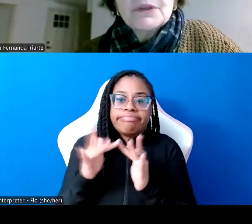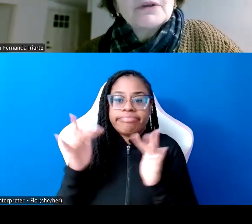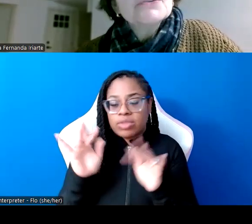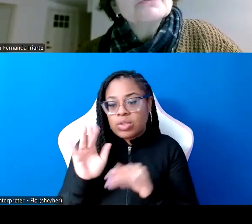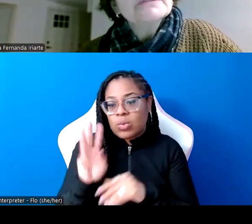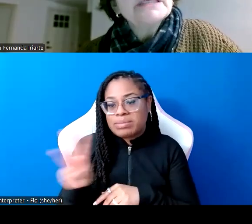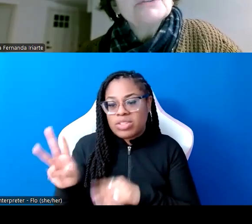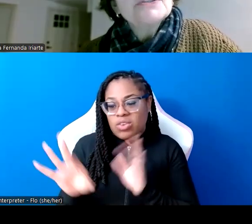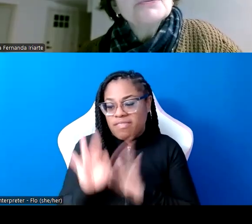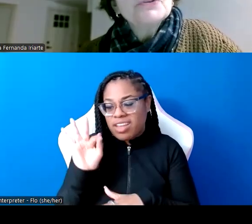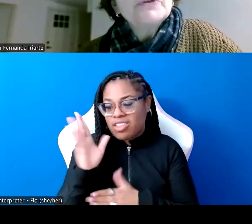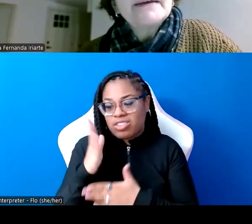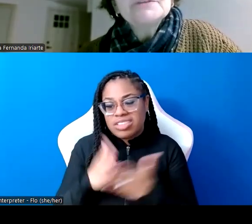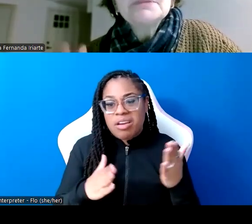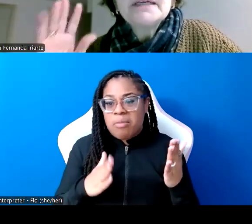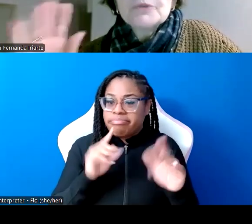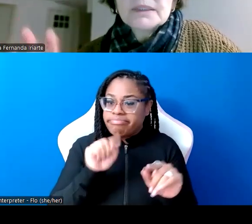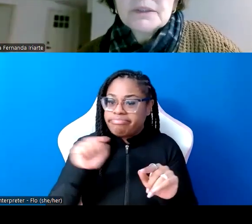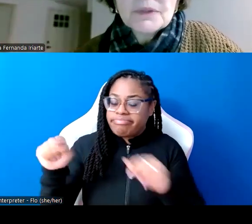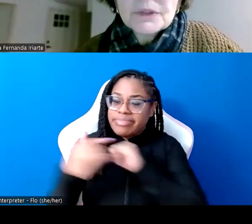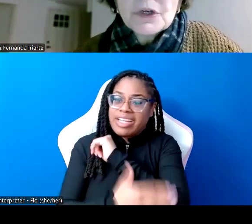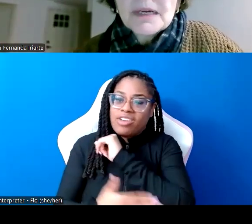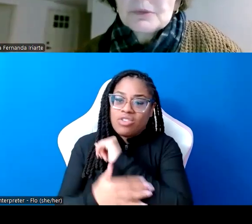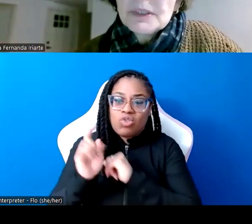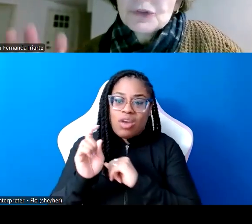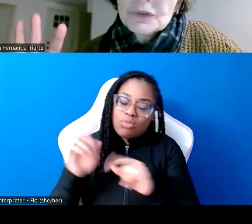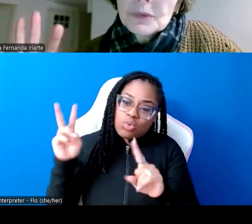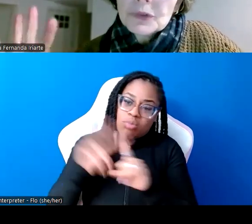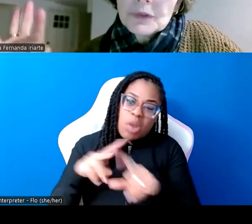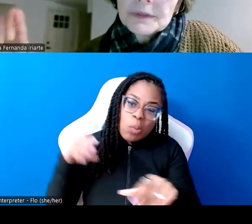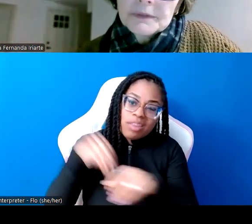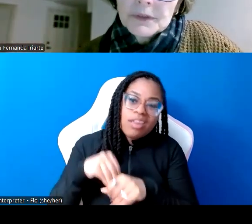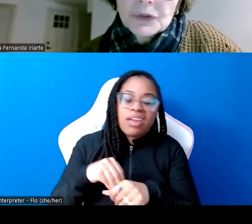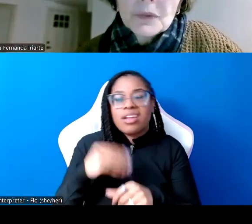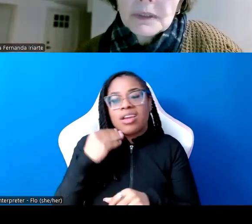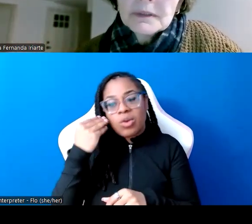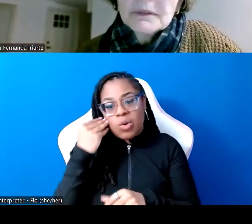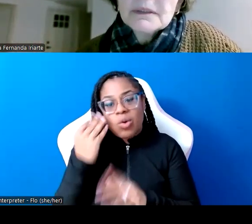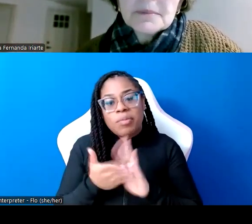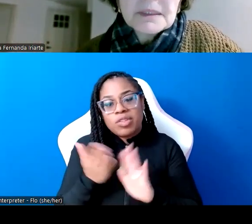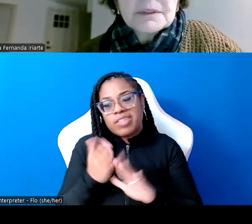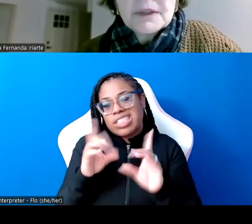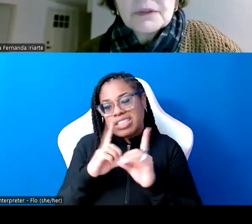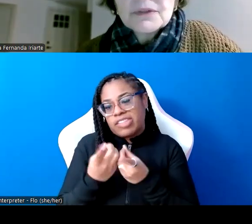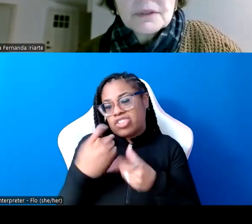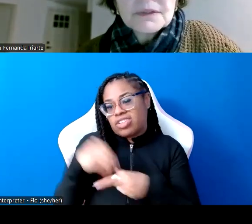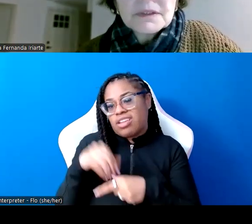There are certain counties where you have to apply directly within home operations, which is a division within Department of Health Care Services.